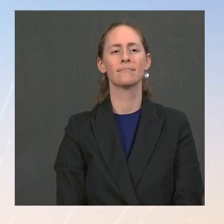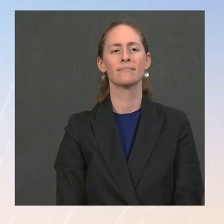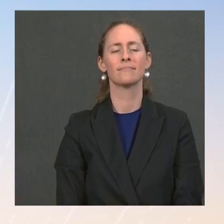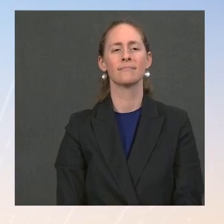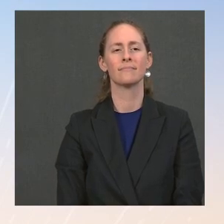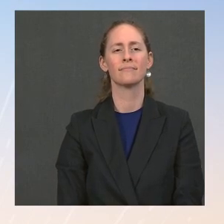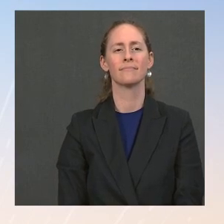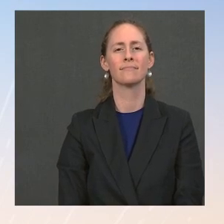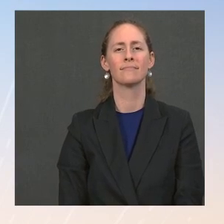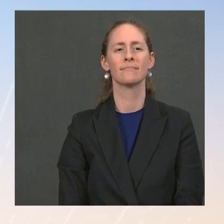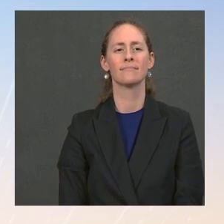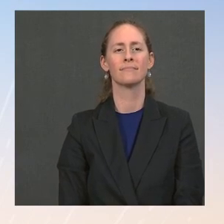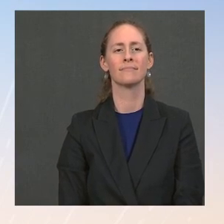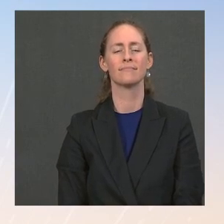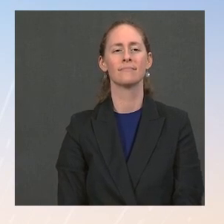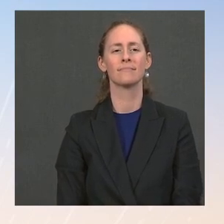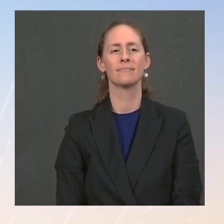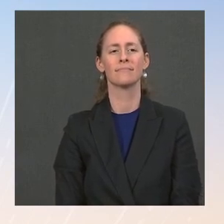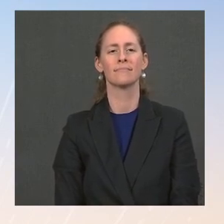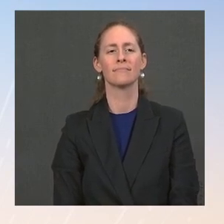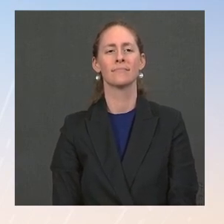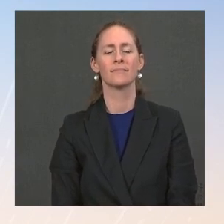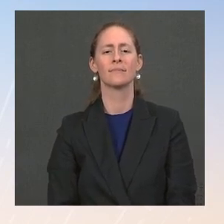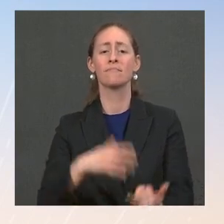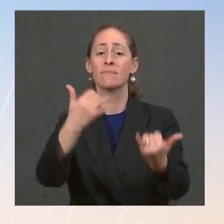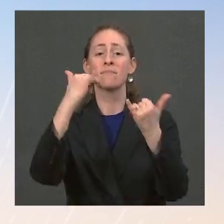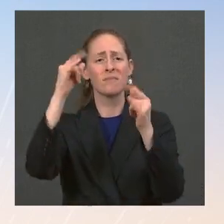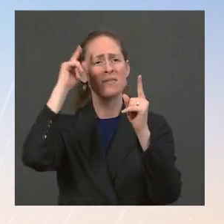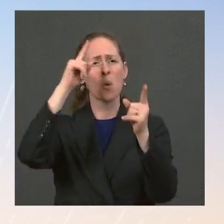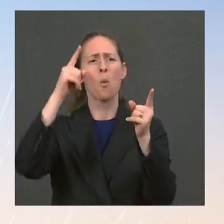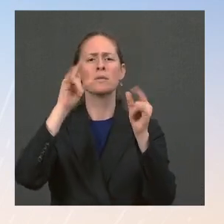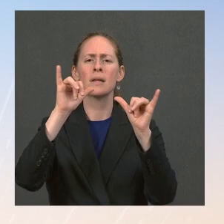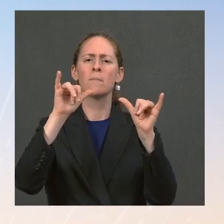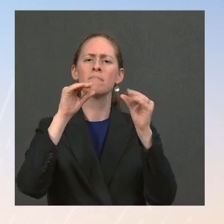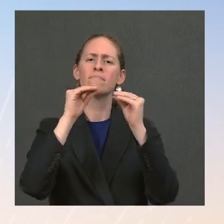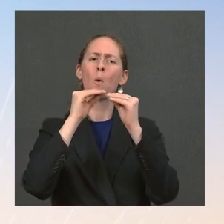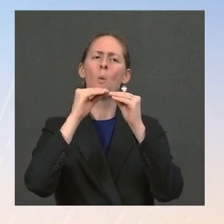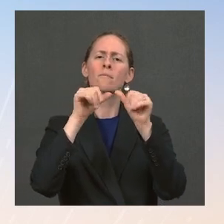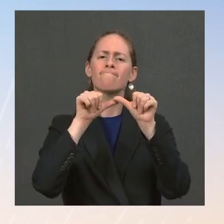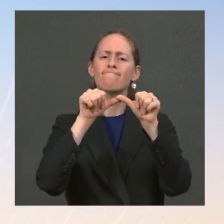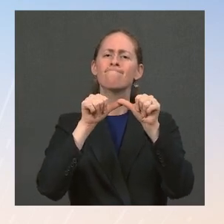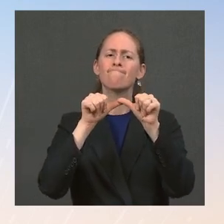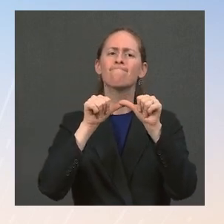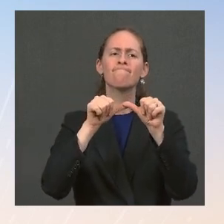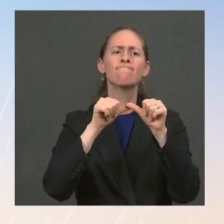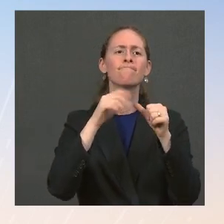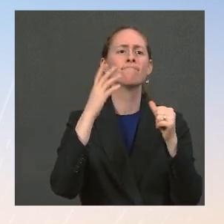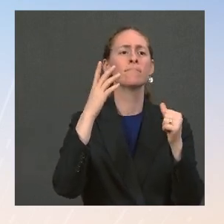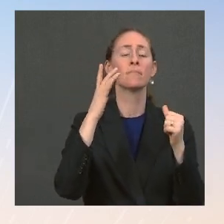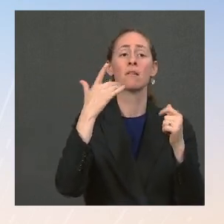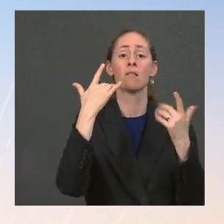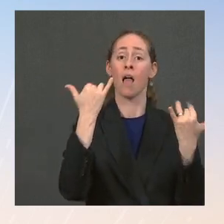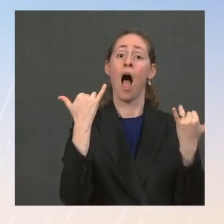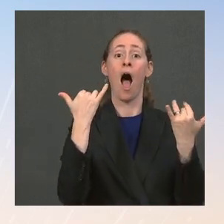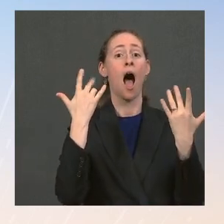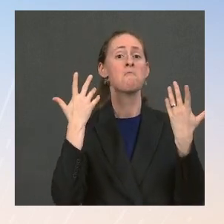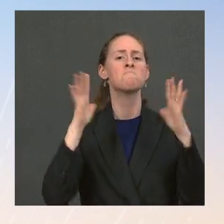on continuing to work through high-level interlocutors, whether it's the Secretary of State and leaders at the State Department